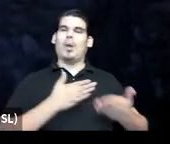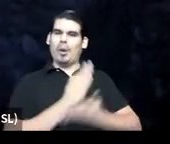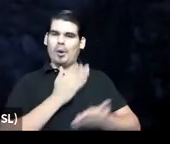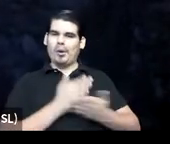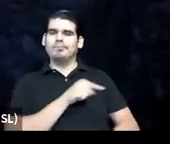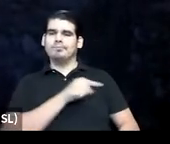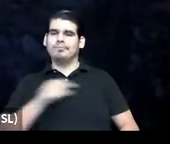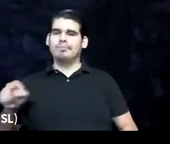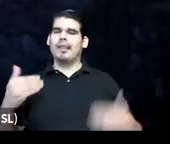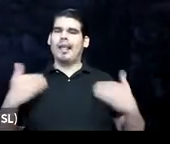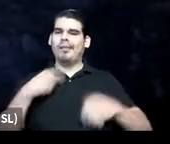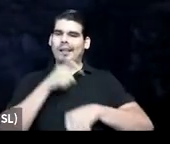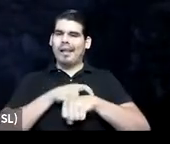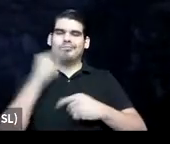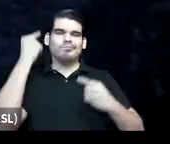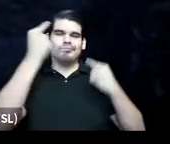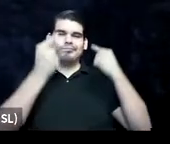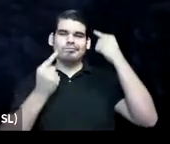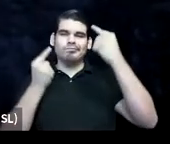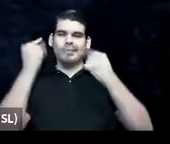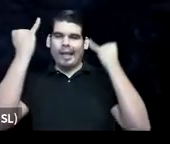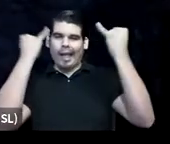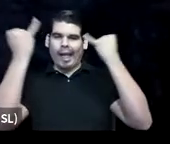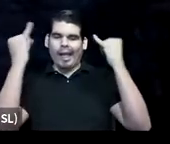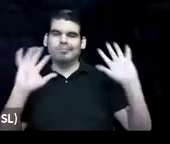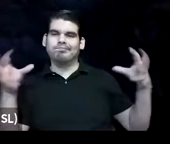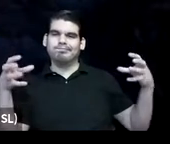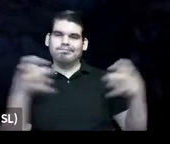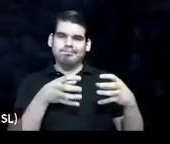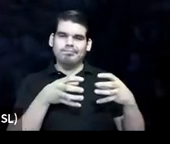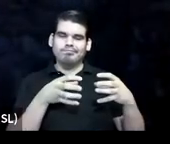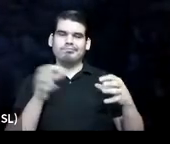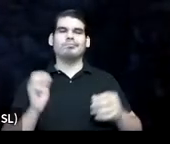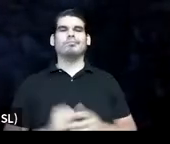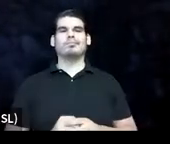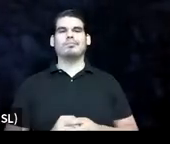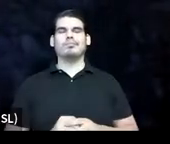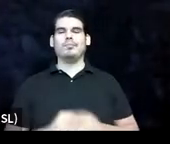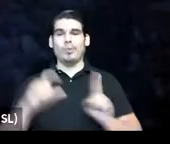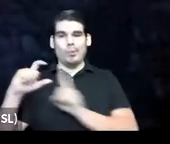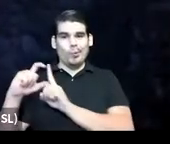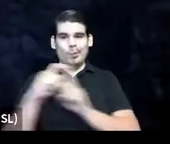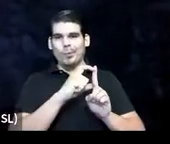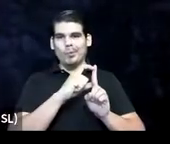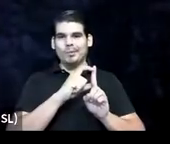be writing this resolution and why this resolution is going to be presented basically So think of maybe the reasons why you thought of those ideas, be it